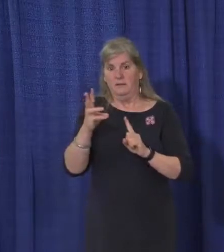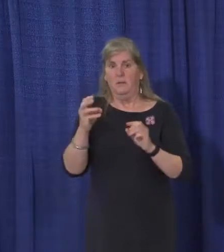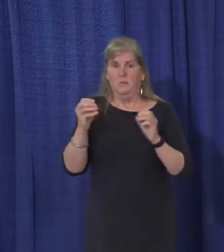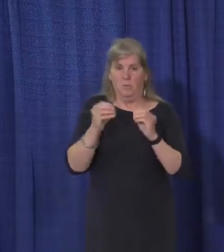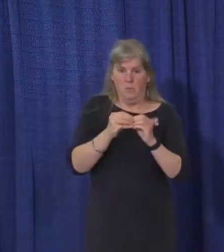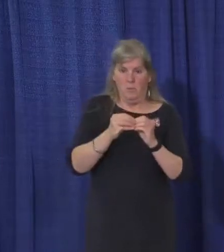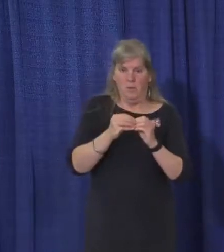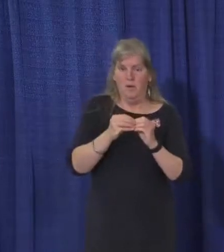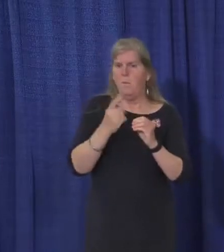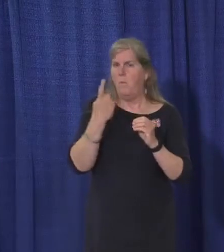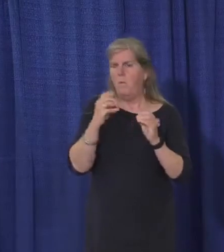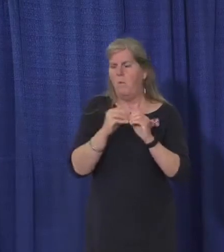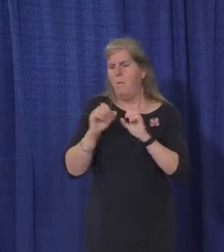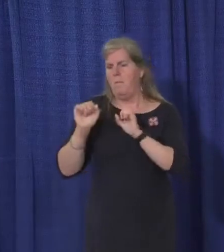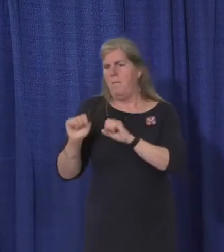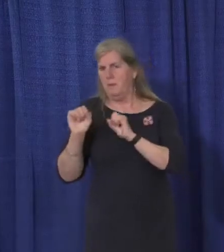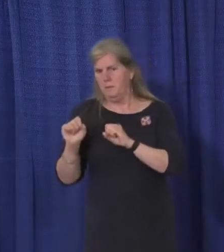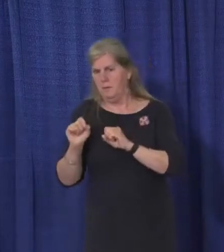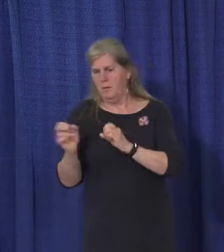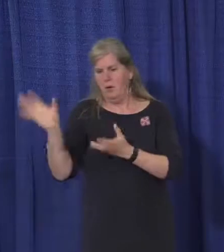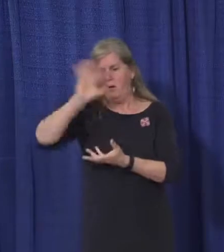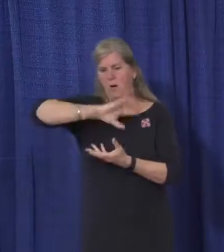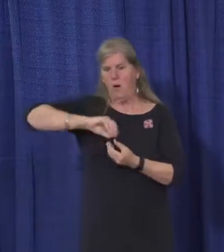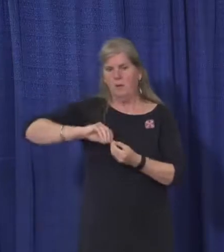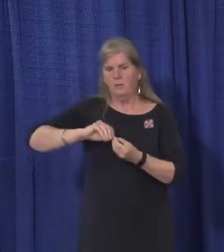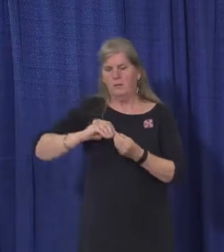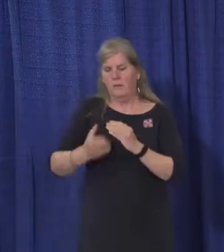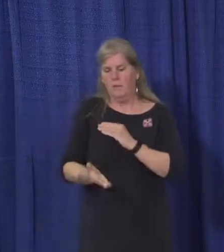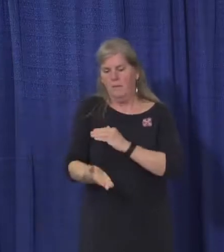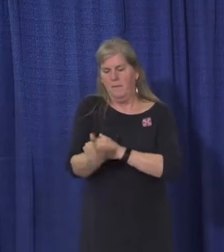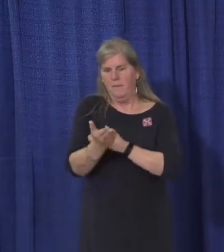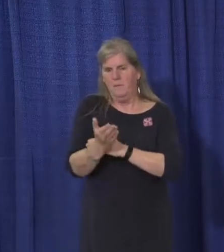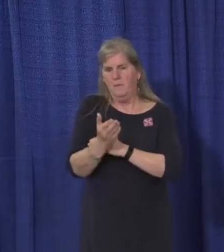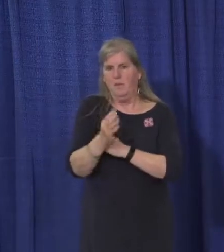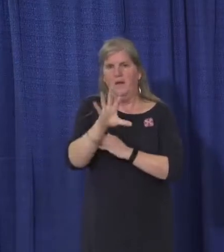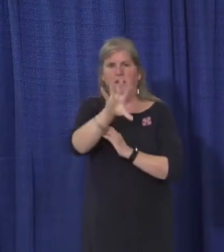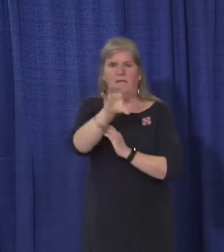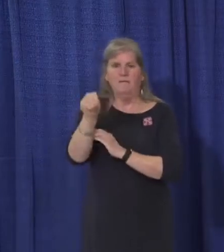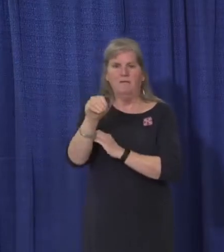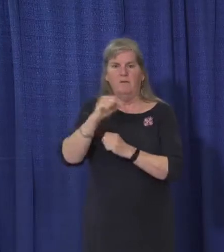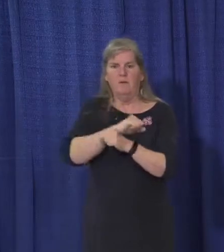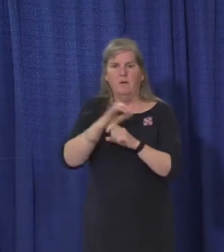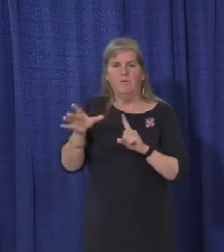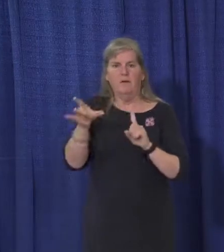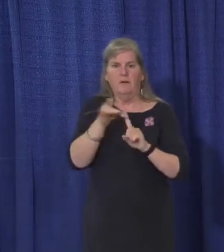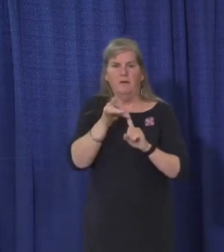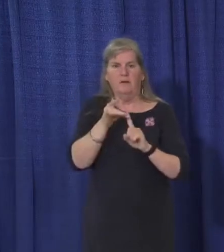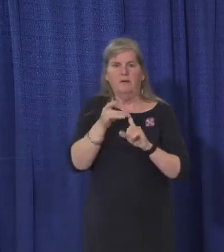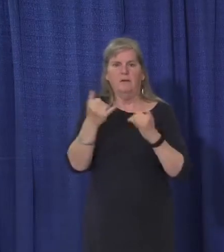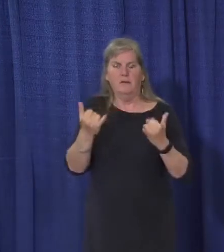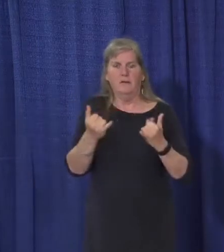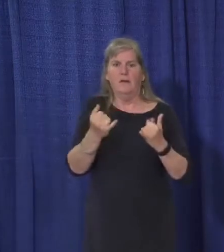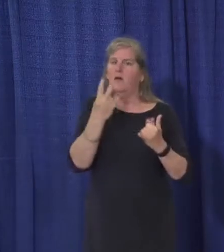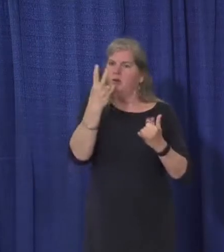case overnight we have 50 active cases and cleared into Botswana